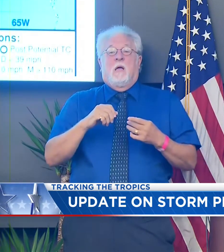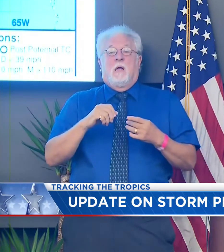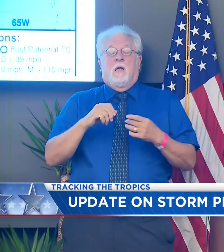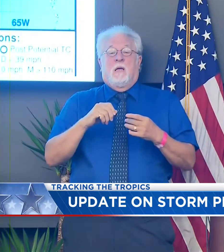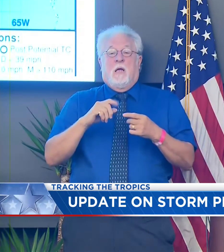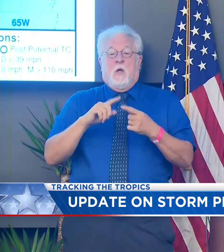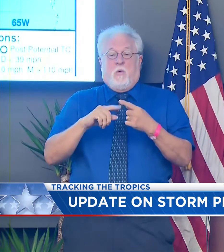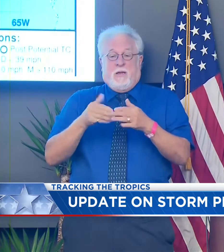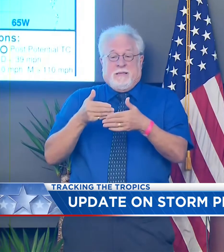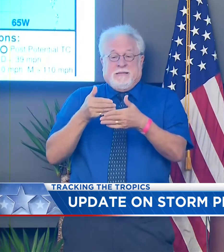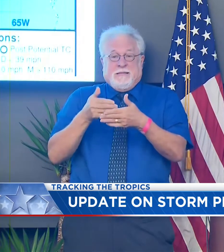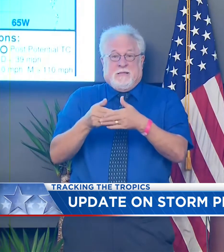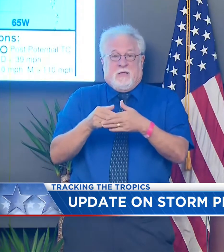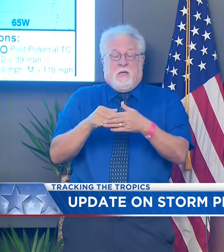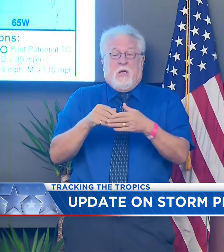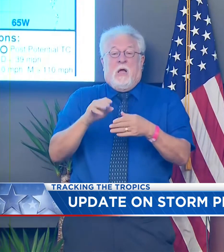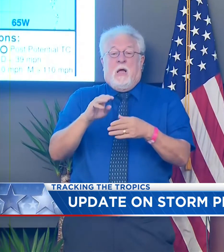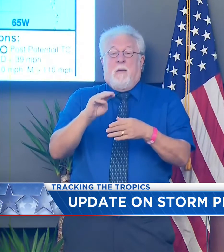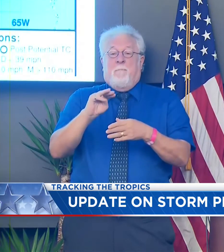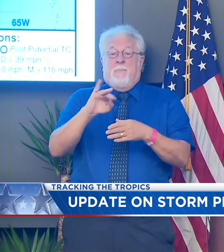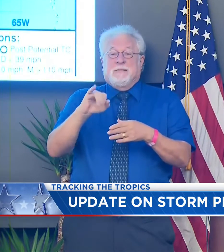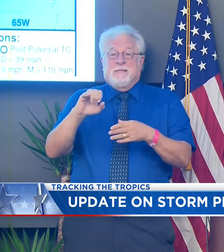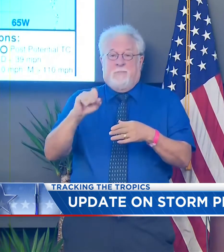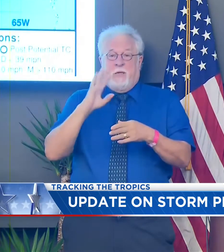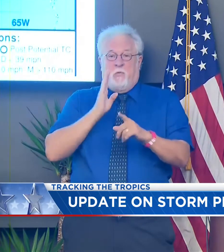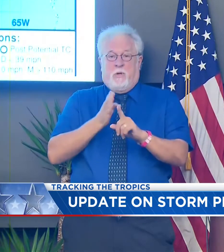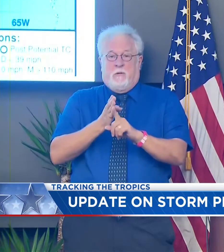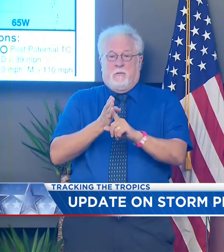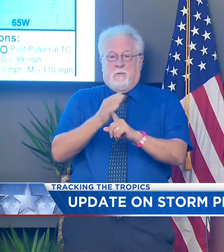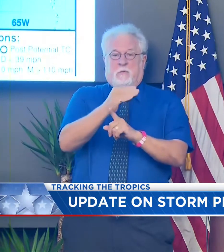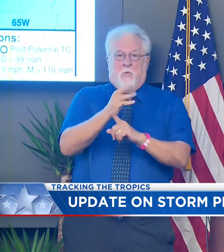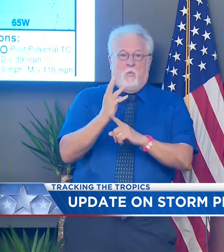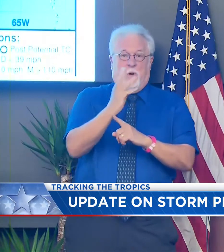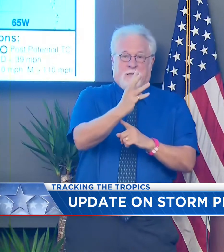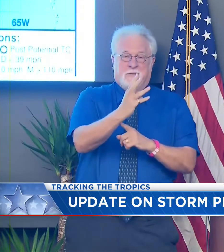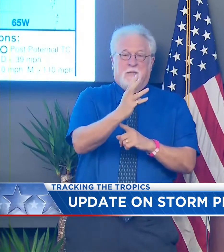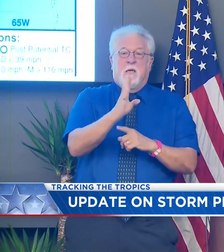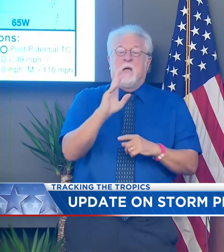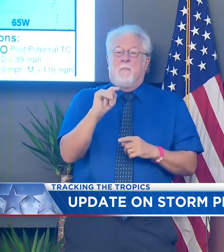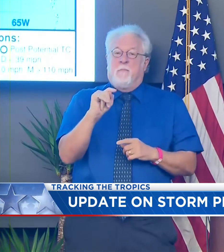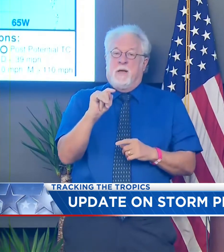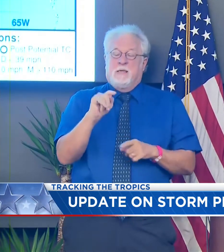DURING THE EARLY MORNING HOURS AND INTO THE DAYTIME OF TOMORROW. WHEN IT REACHES CLOSE TO THE